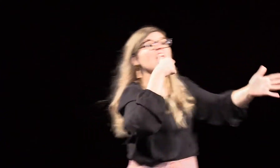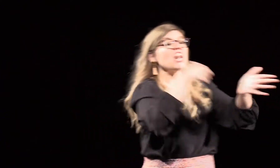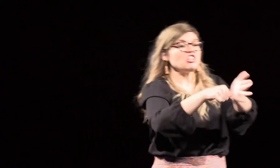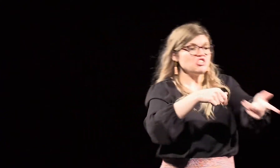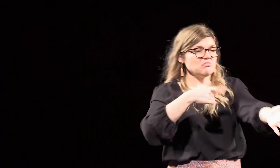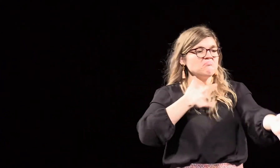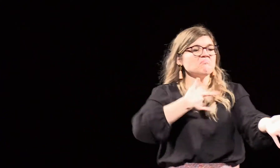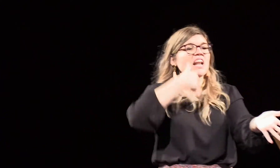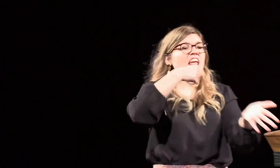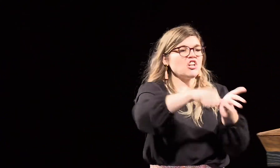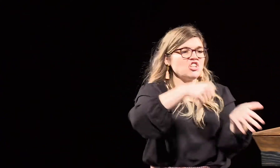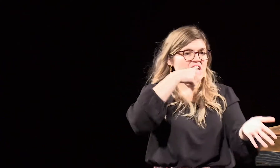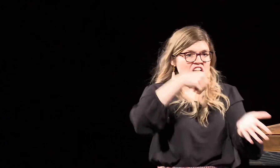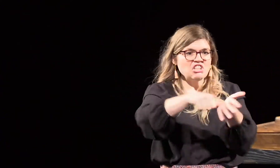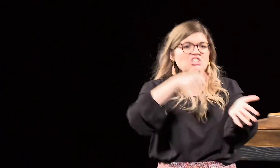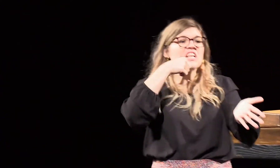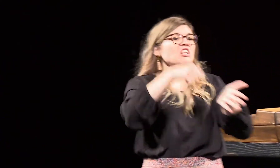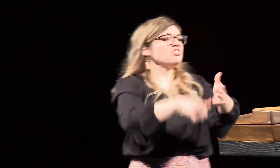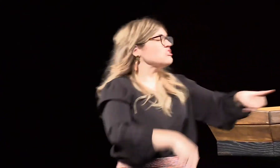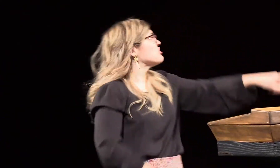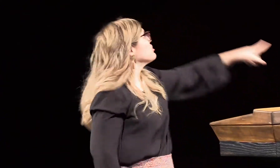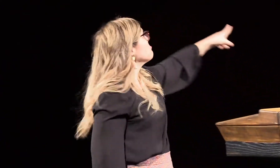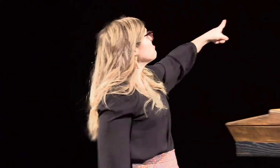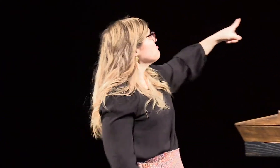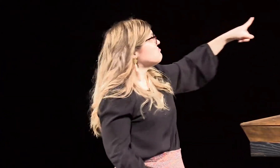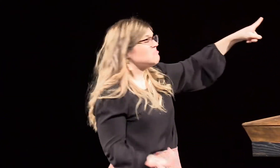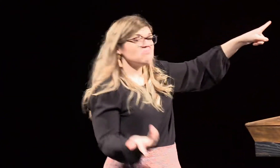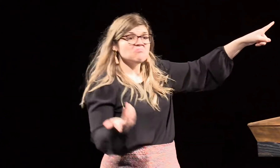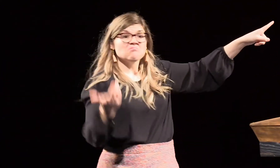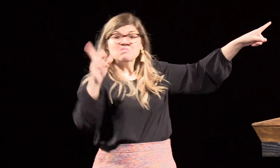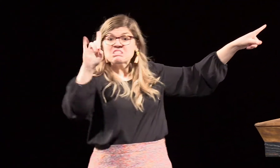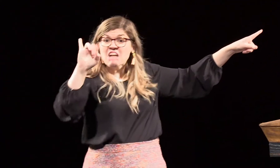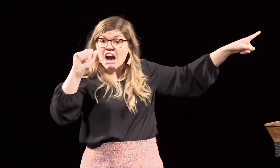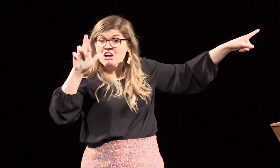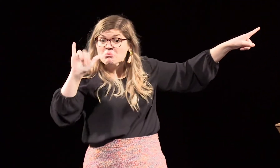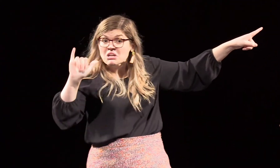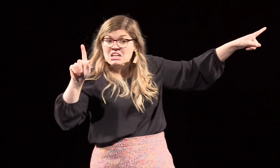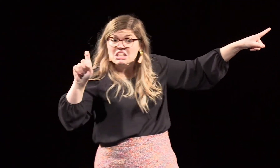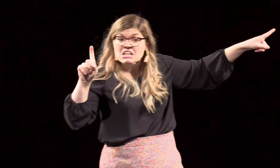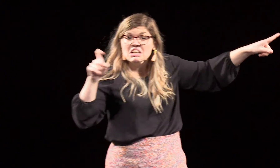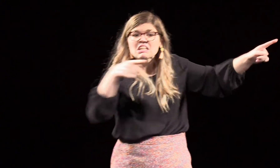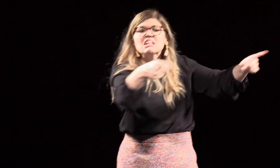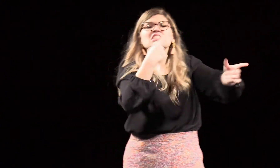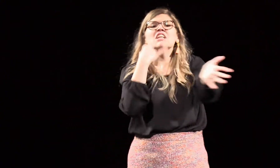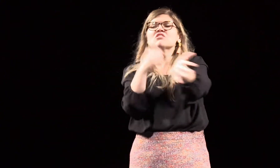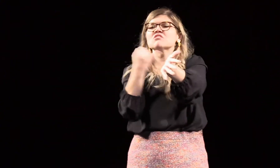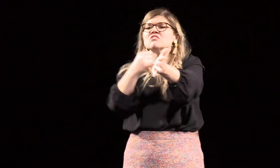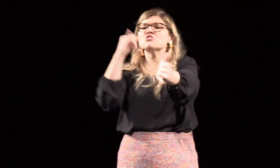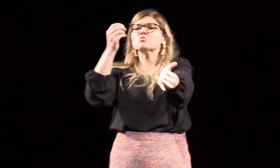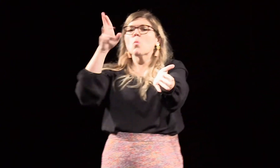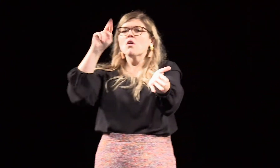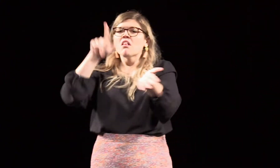A letter, OK. This person thinks a letter. Any other thoughts?